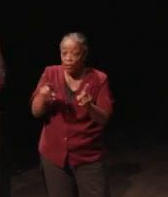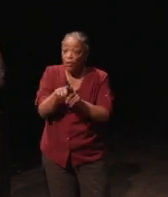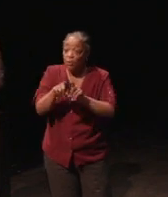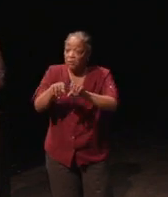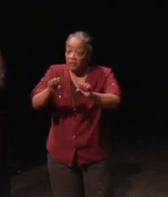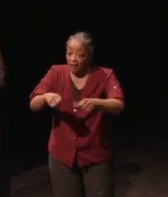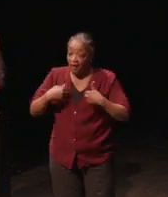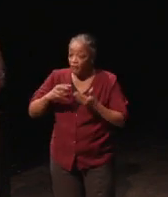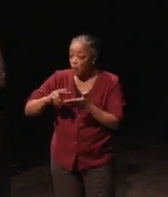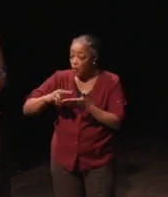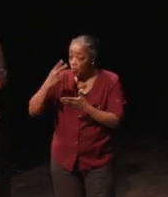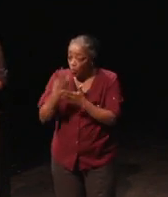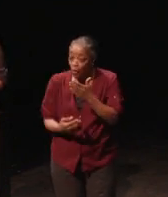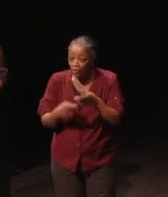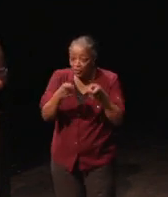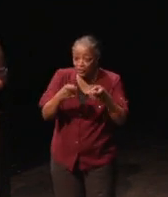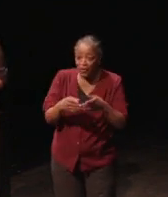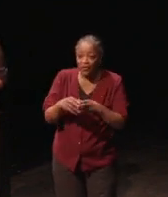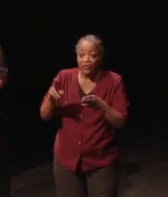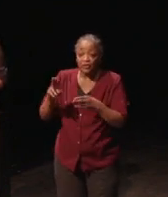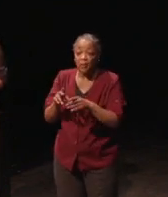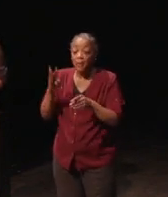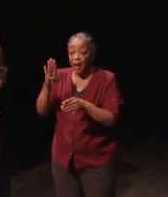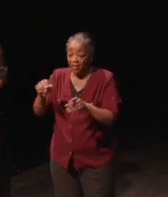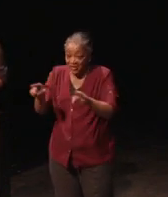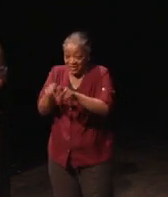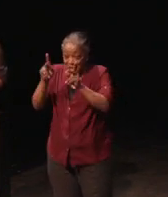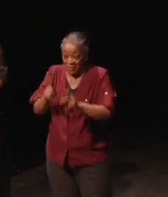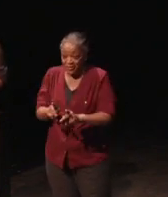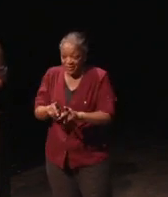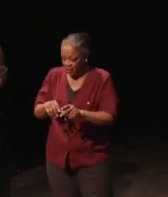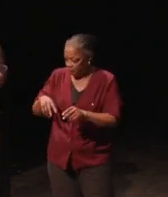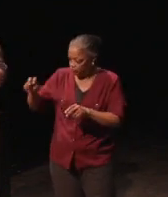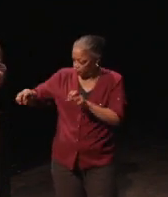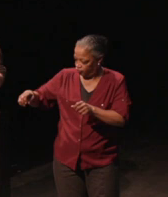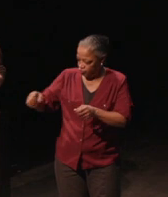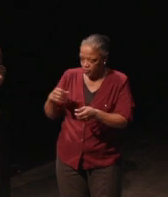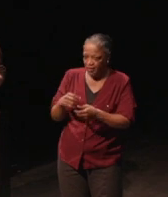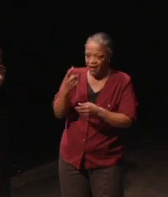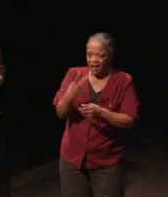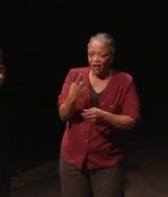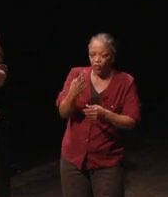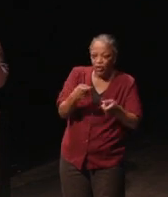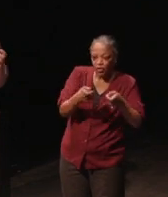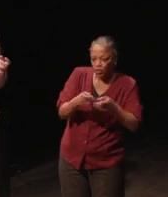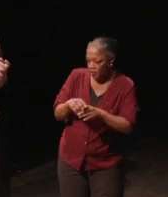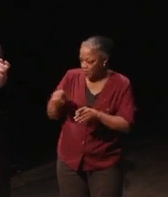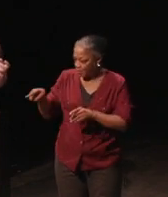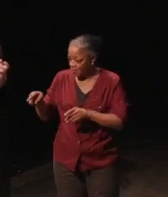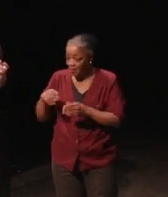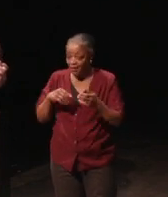both controllers controlled by the same person. For example, you could have half of one controller controlled using your left hand,